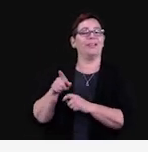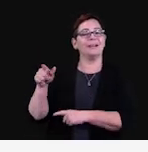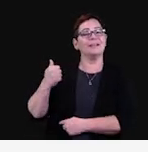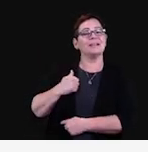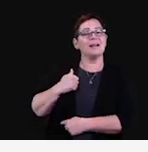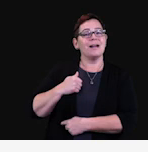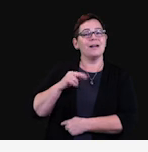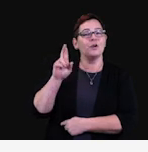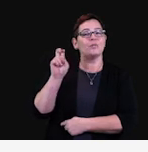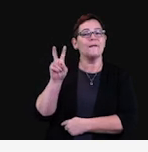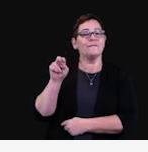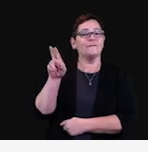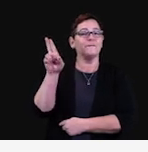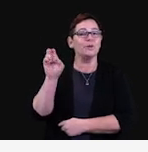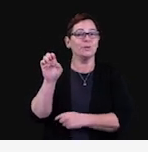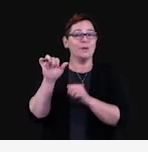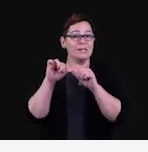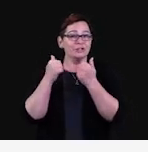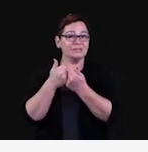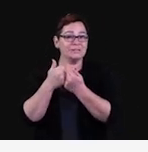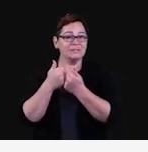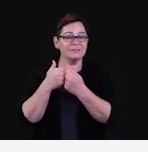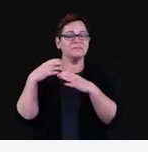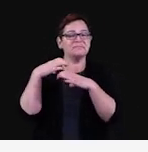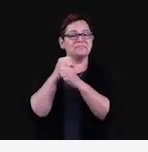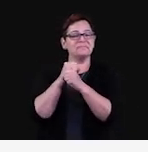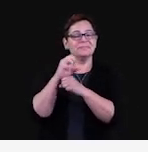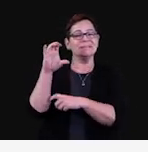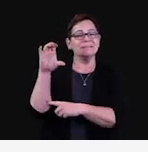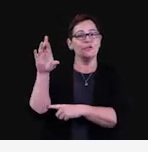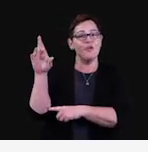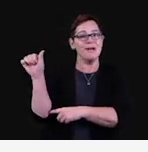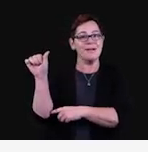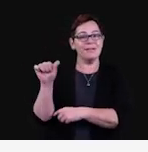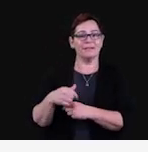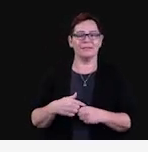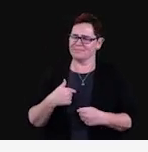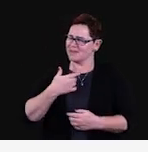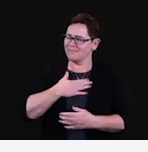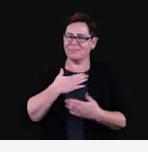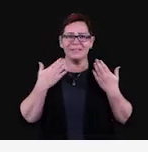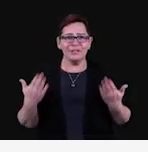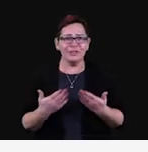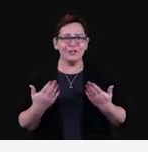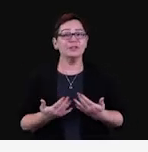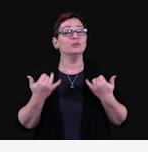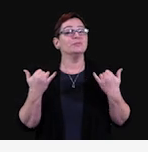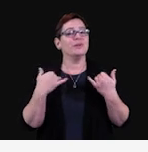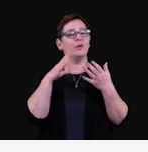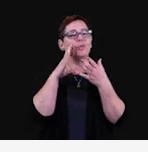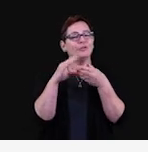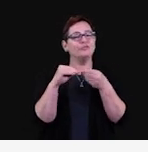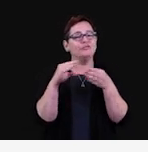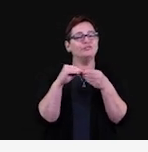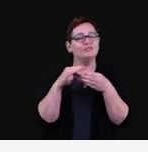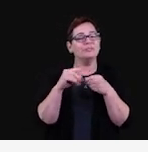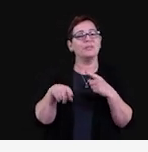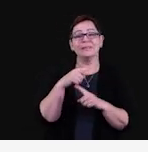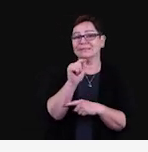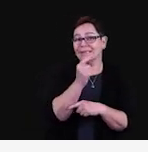and I’m very happy to be here. Today, I’ll talk about taxes, benefits, and credits for international